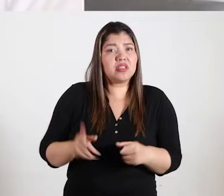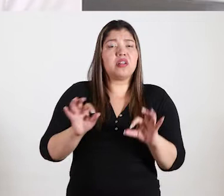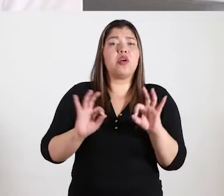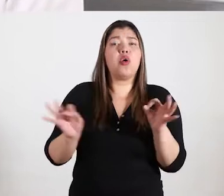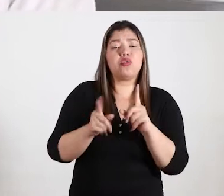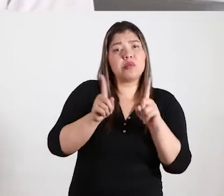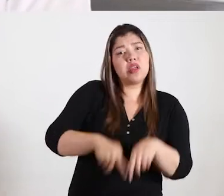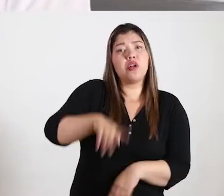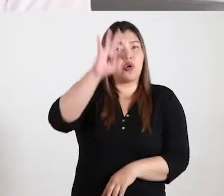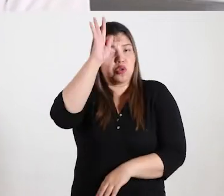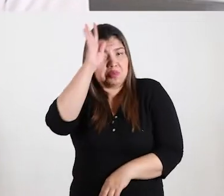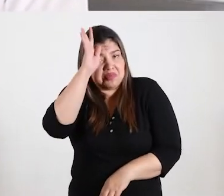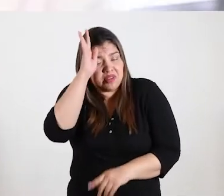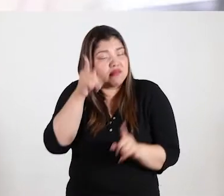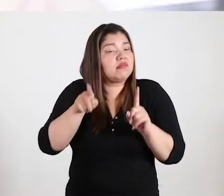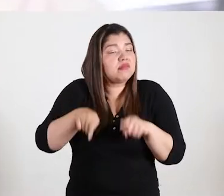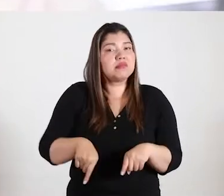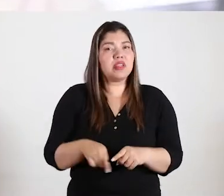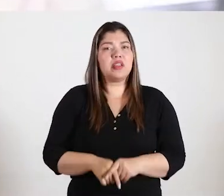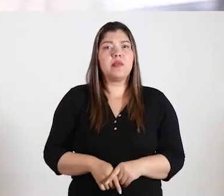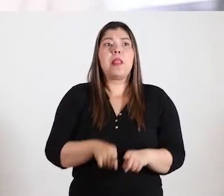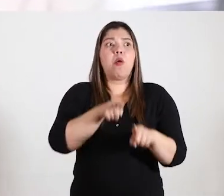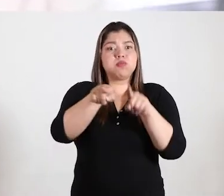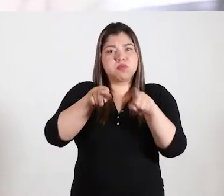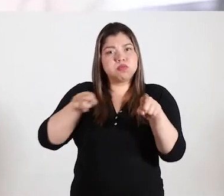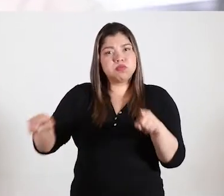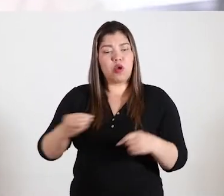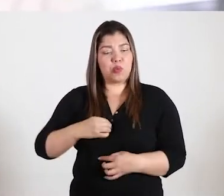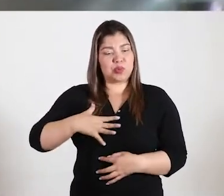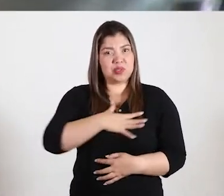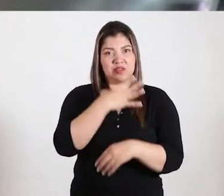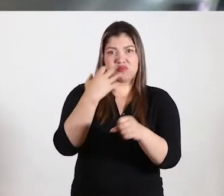work teams, help and manage the part of prevention, control and mitigation